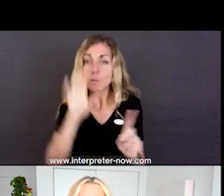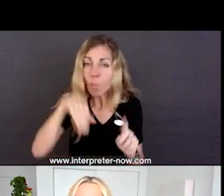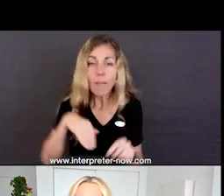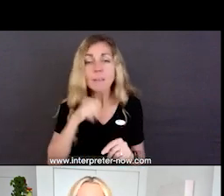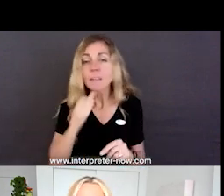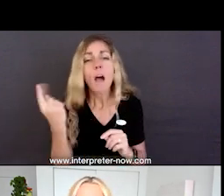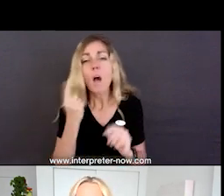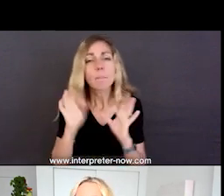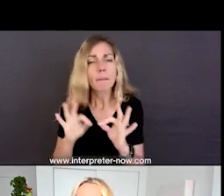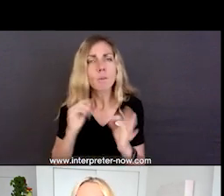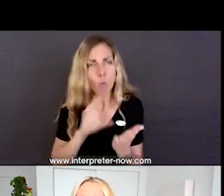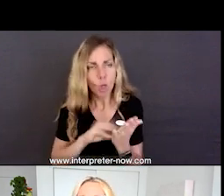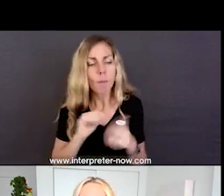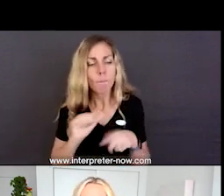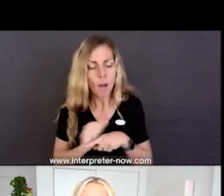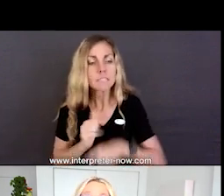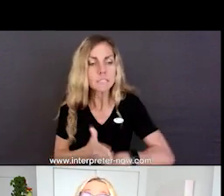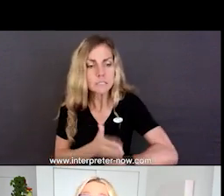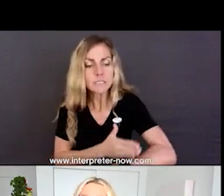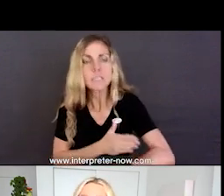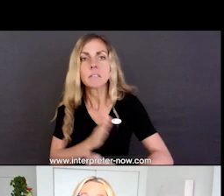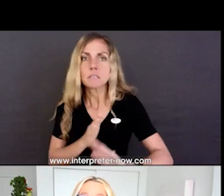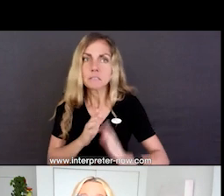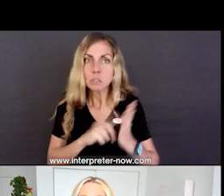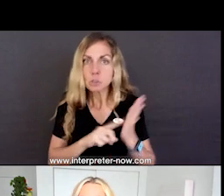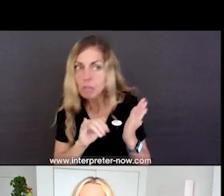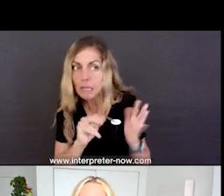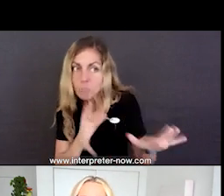always going to be perfect, but you'll learn as you practice. Check in with each other.